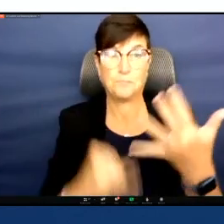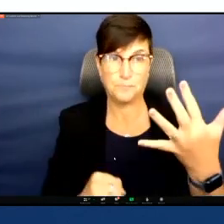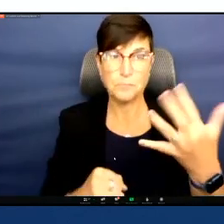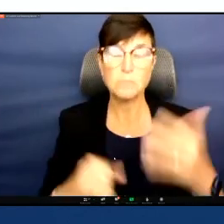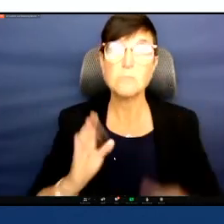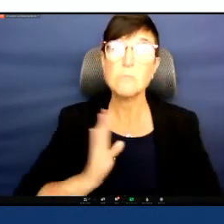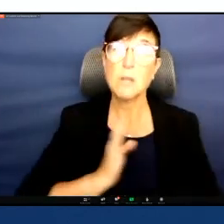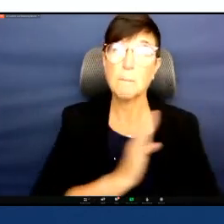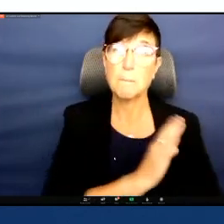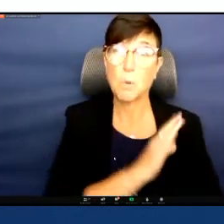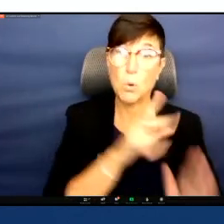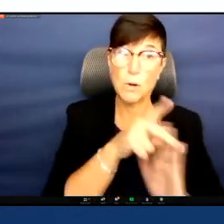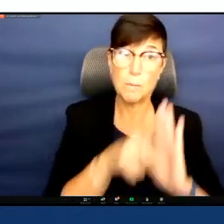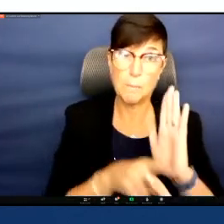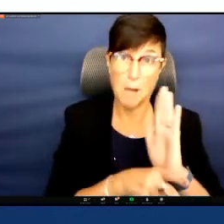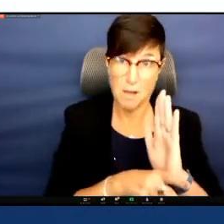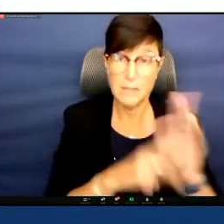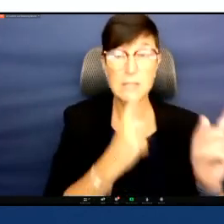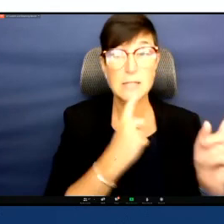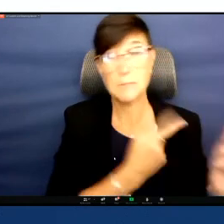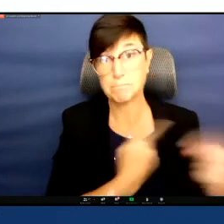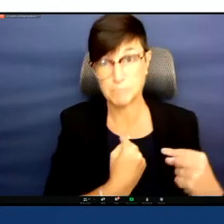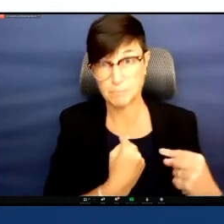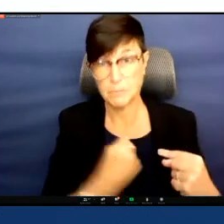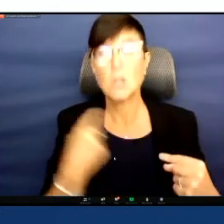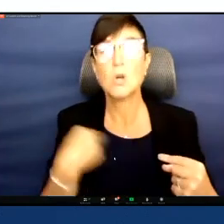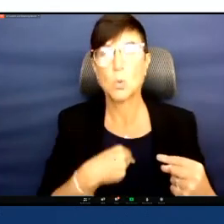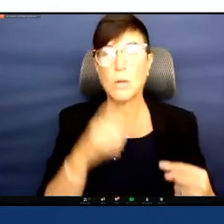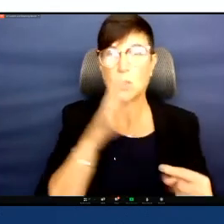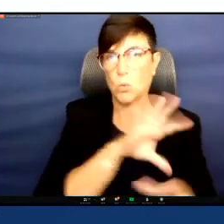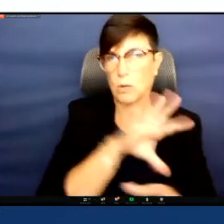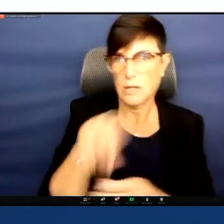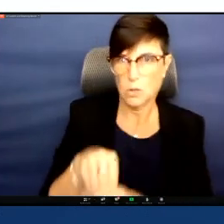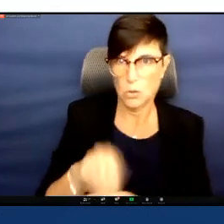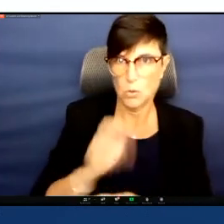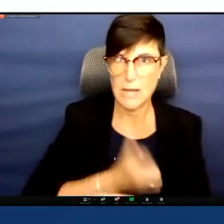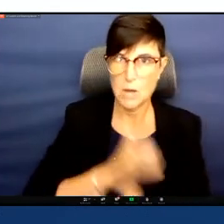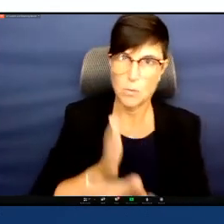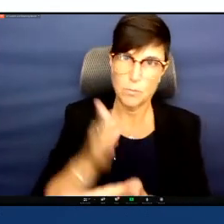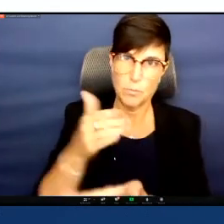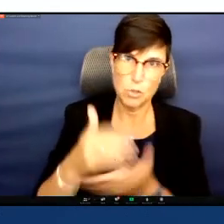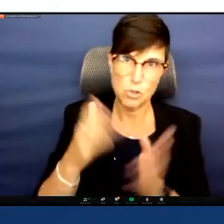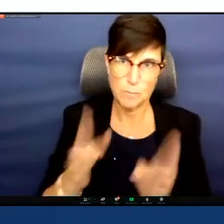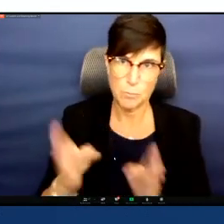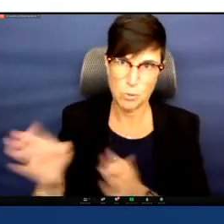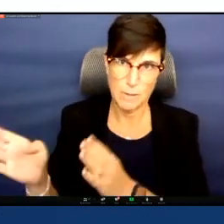will be taken into consideration in preparing the budget. For example, the board has adopted a general reserves